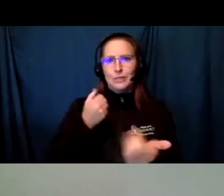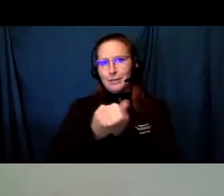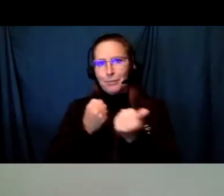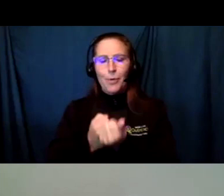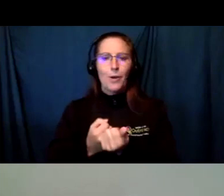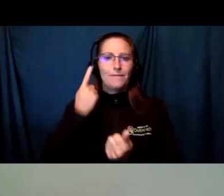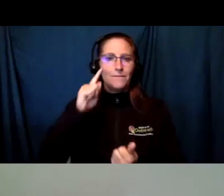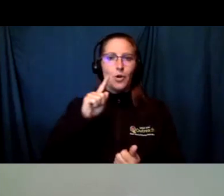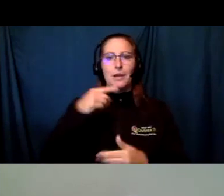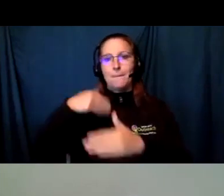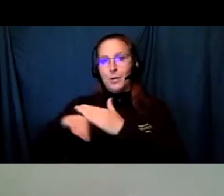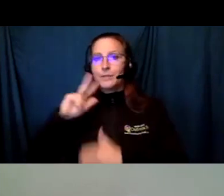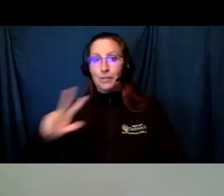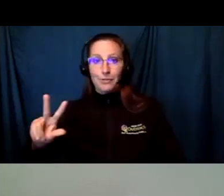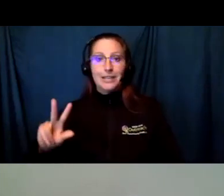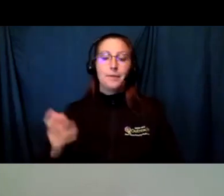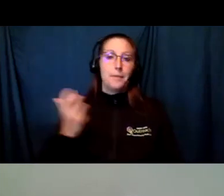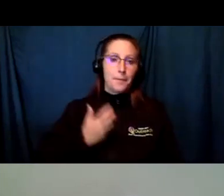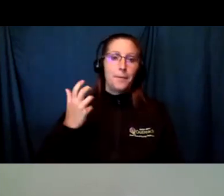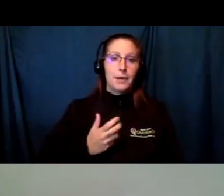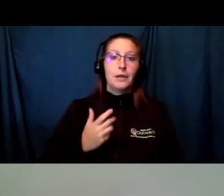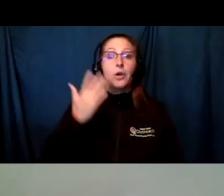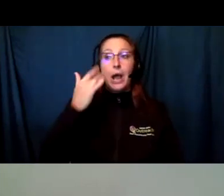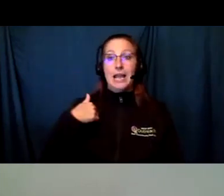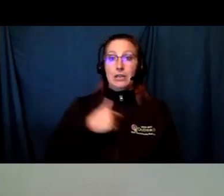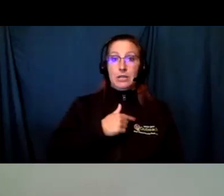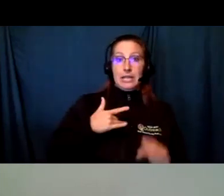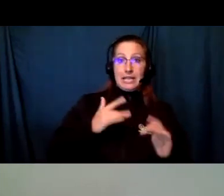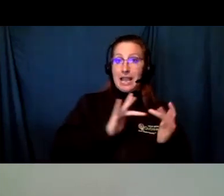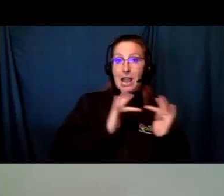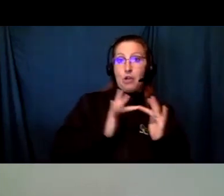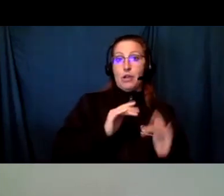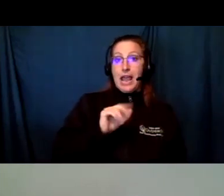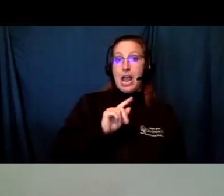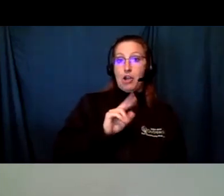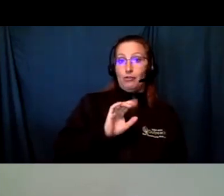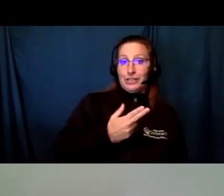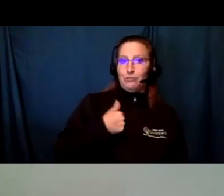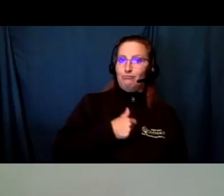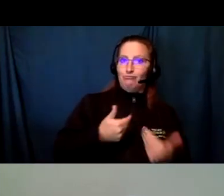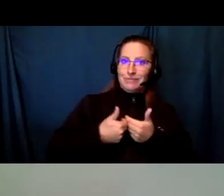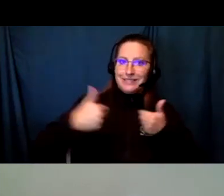because you know as Outreach, it was really tough because we're separate systems and we hit some